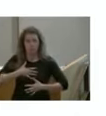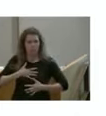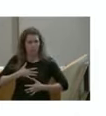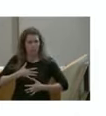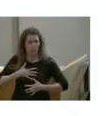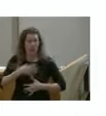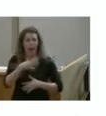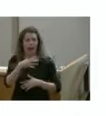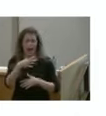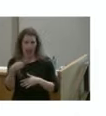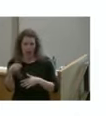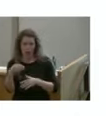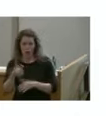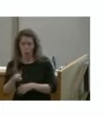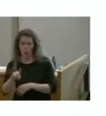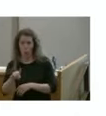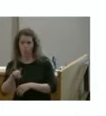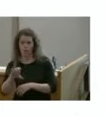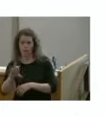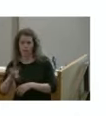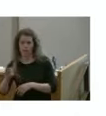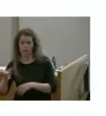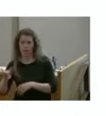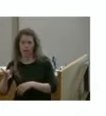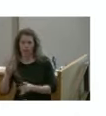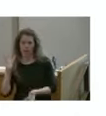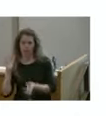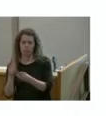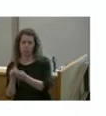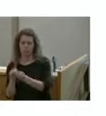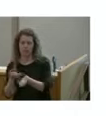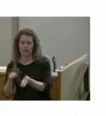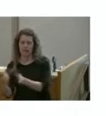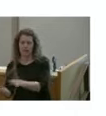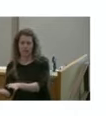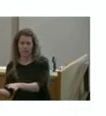then that does not account for the deaths that occur on the downslope here of